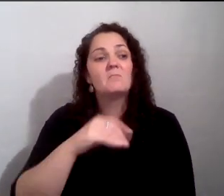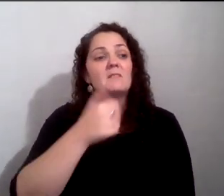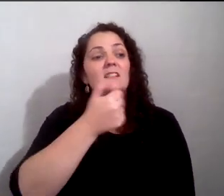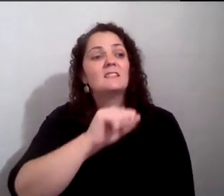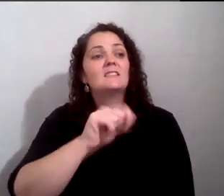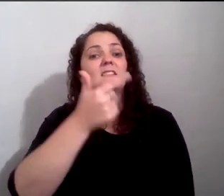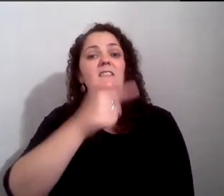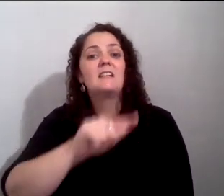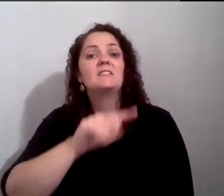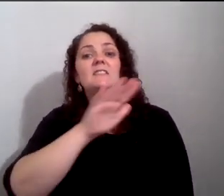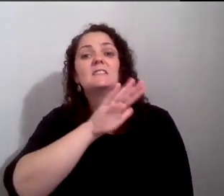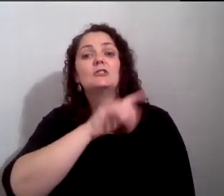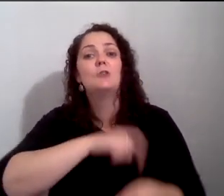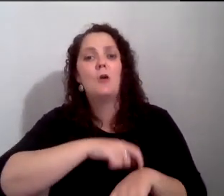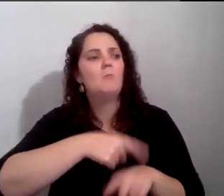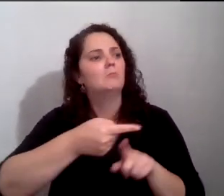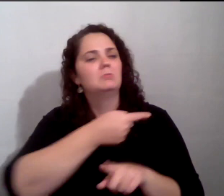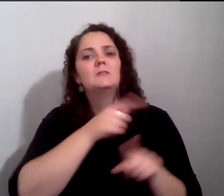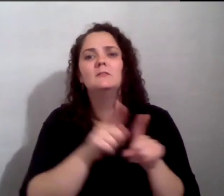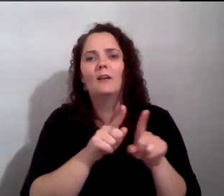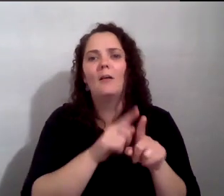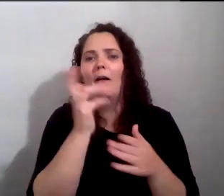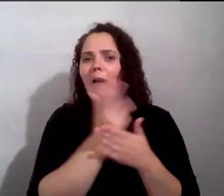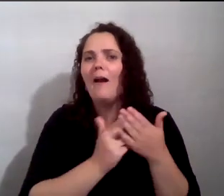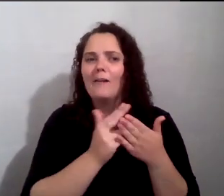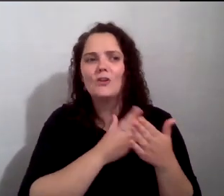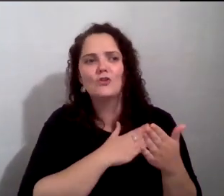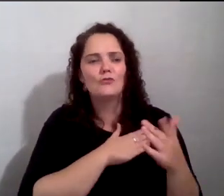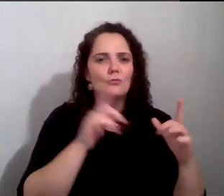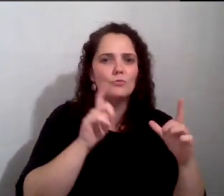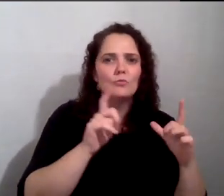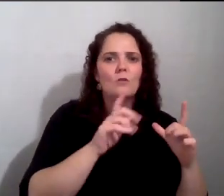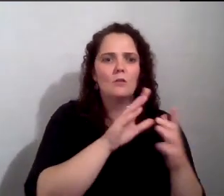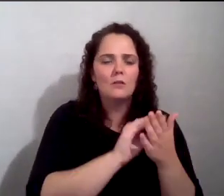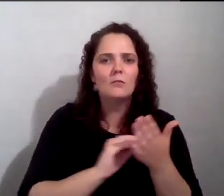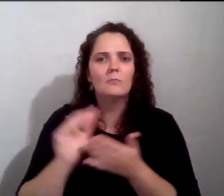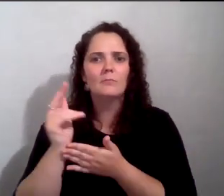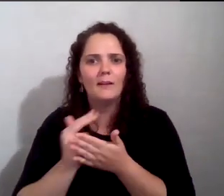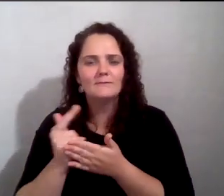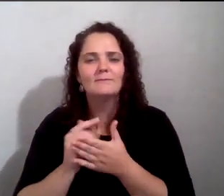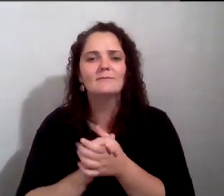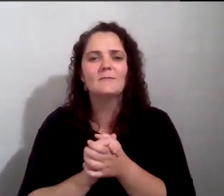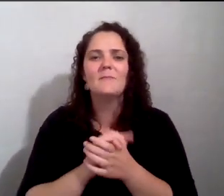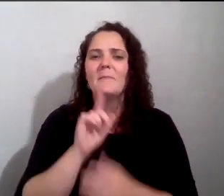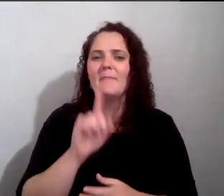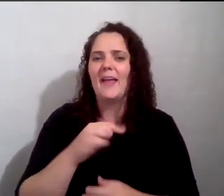trope of a lot of artists since the 60s and 70s. So that was my starting point, we'll see when we go on that that's kind of